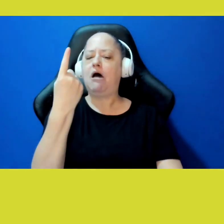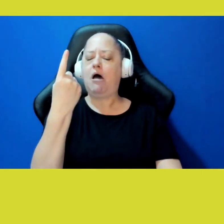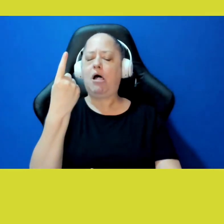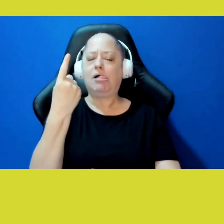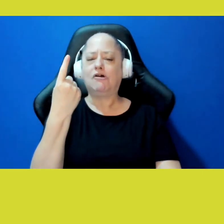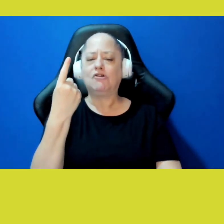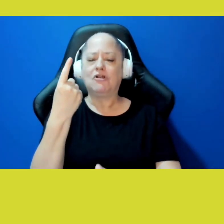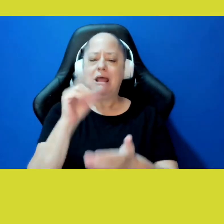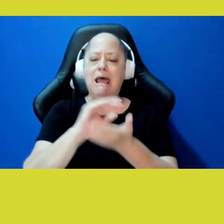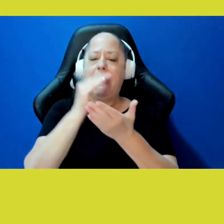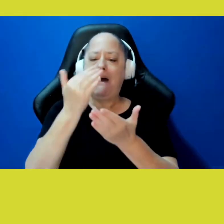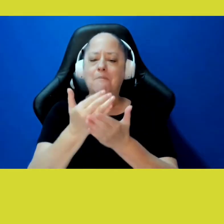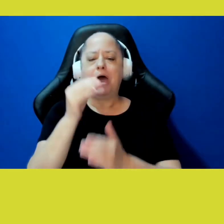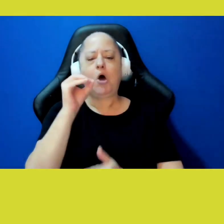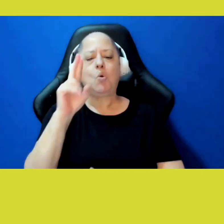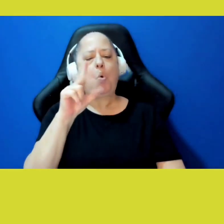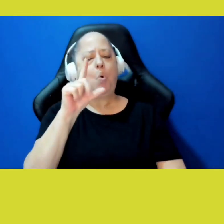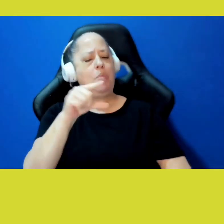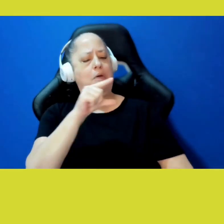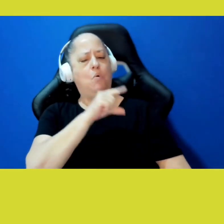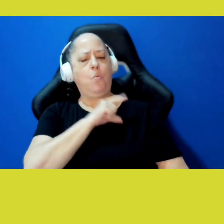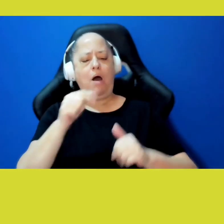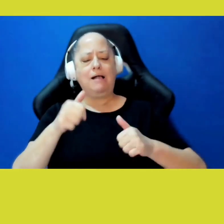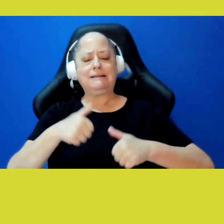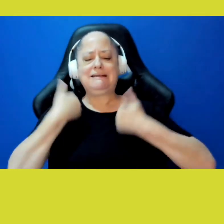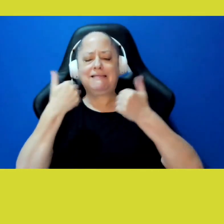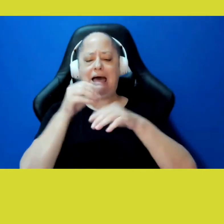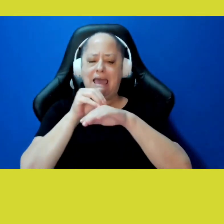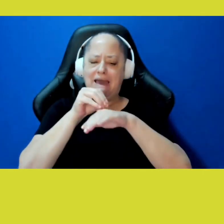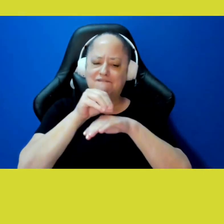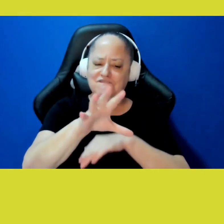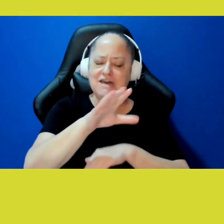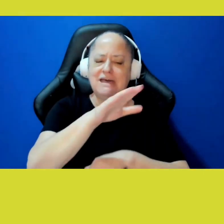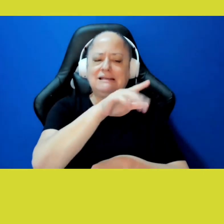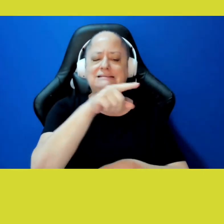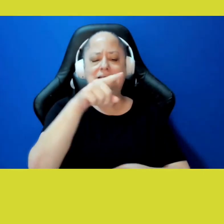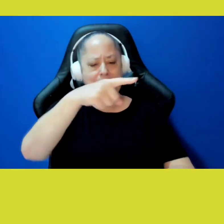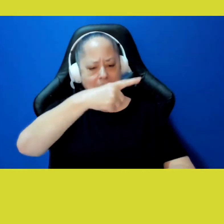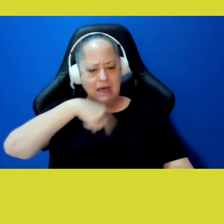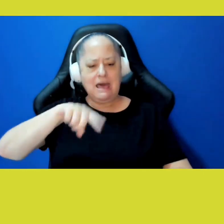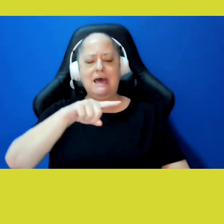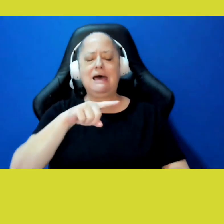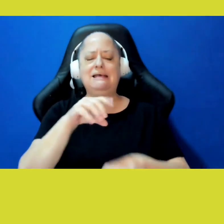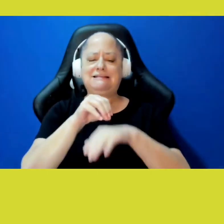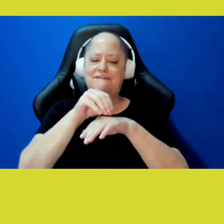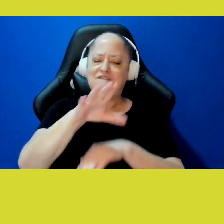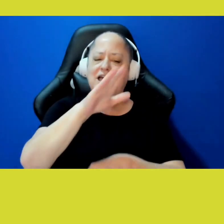of life as it affects us it affects our children who are afraid and at the same time very sympathetic